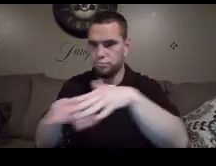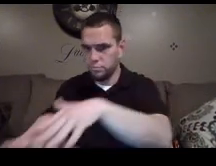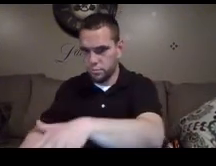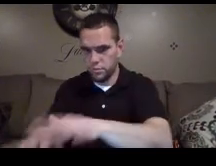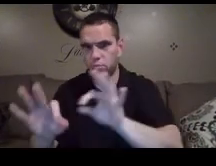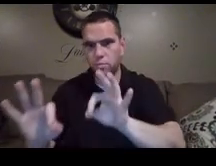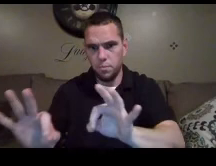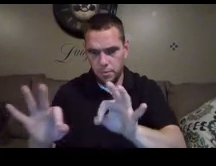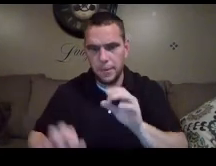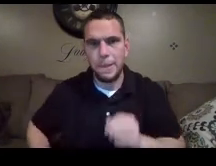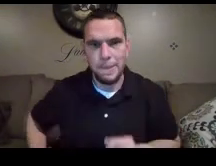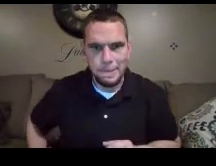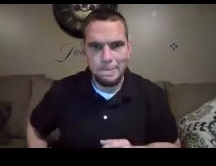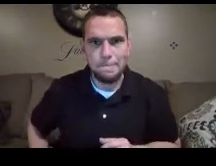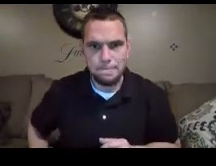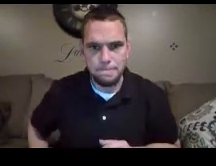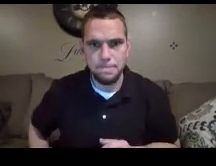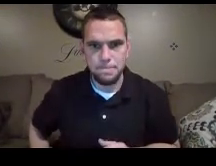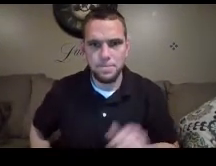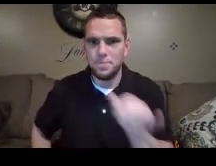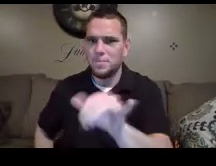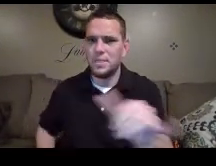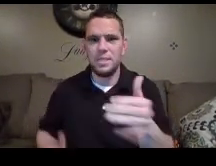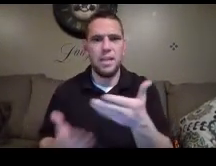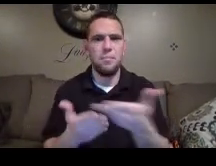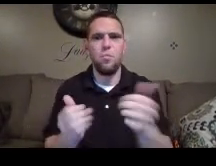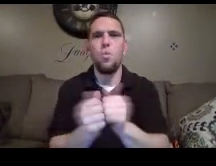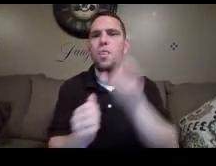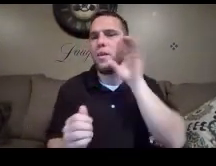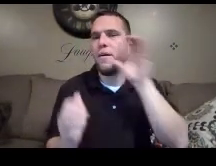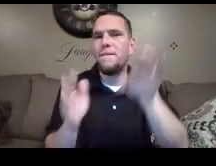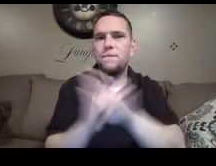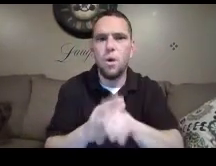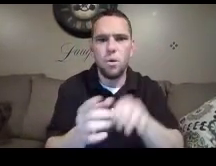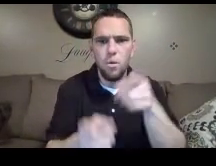Same thing with this photo 10 here. I can do the same and make it in line.